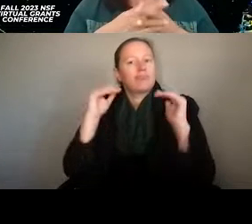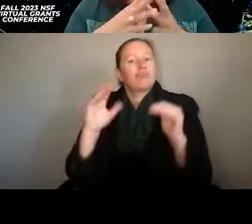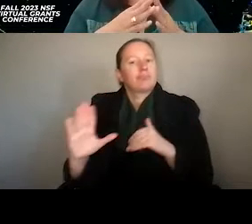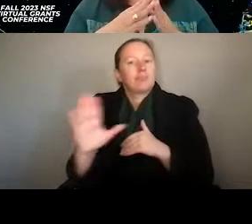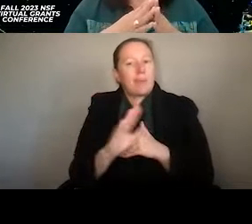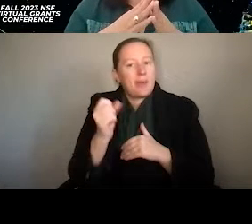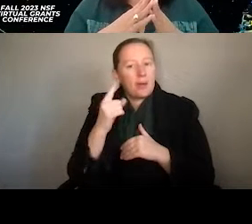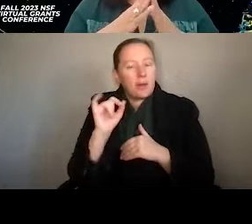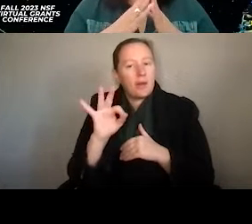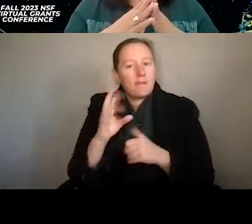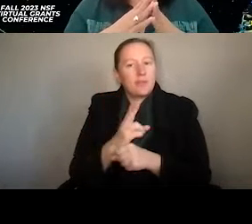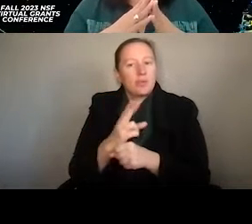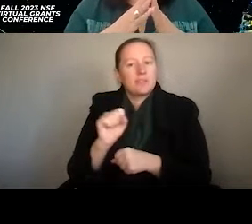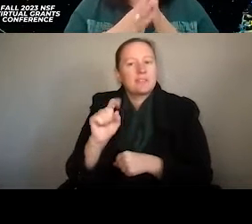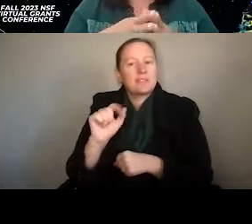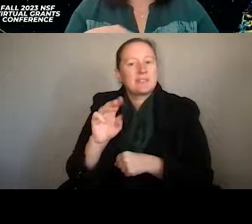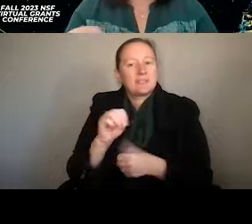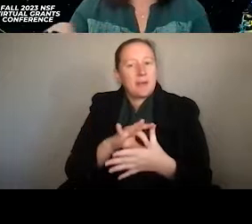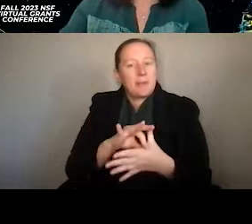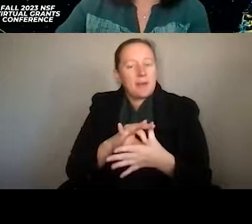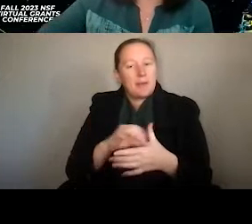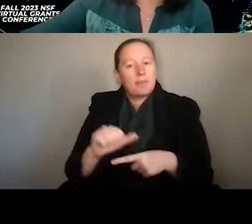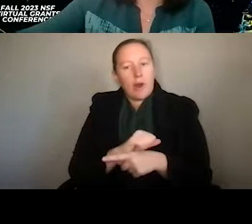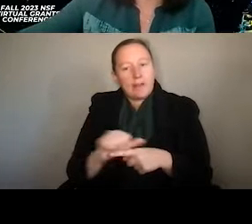of STEM content practices and skills.